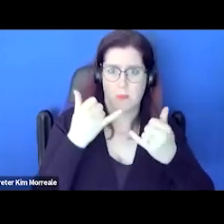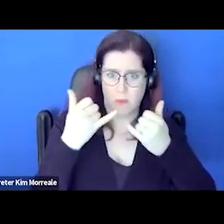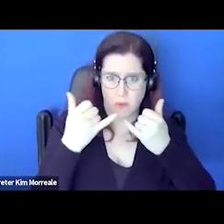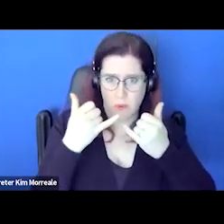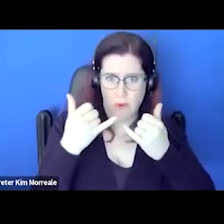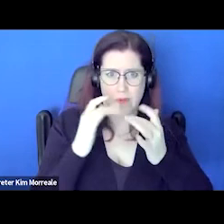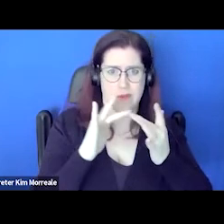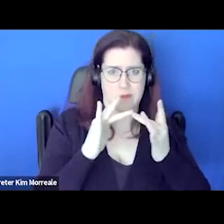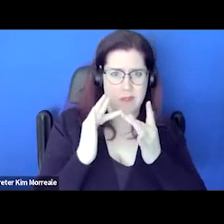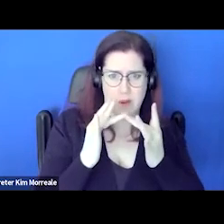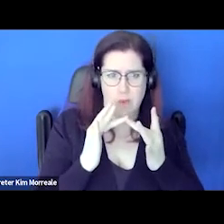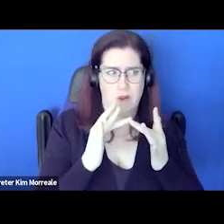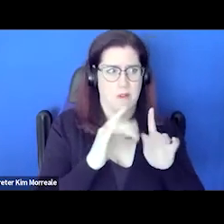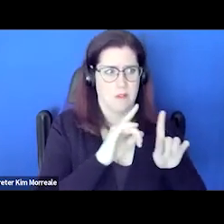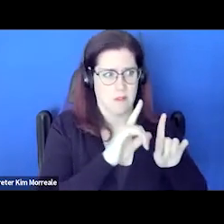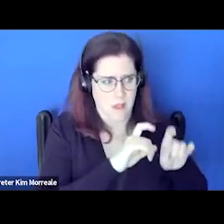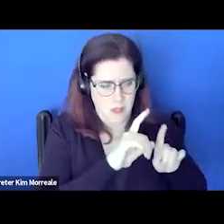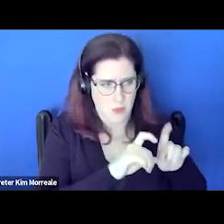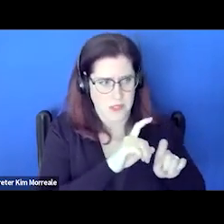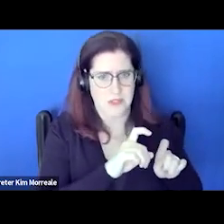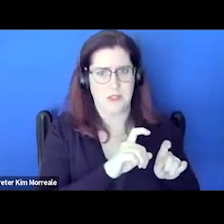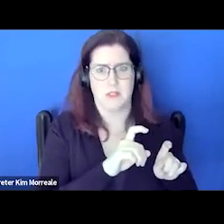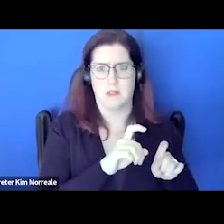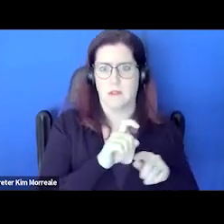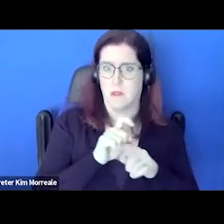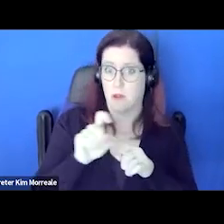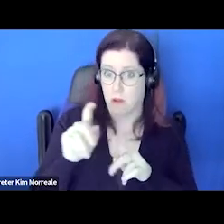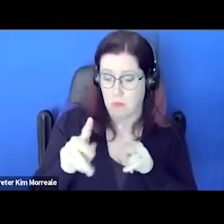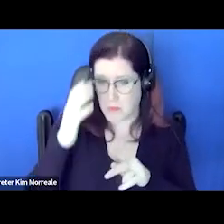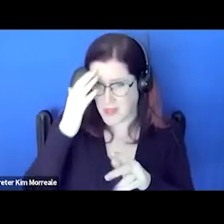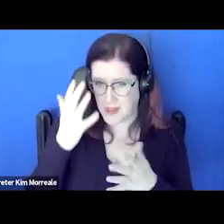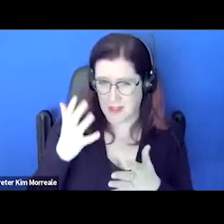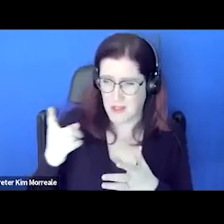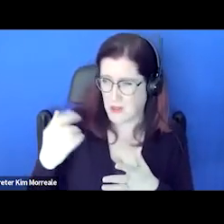just being able to ask questions, calling people that I knew and going, "Do you have any idea